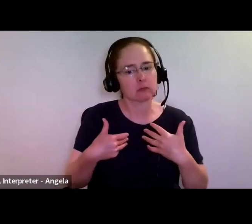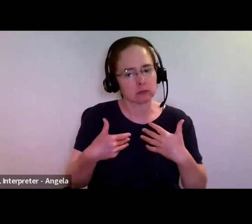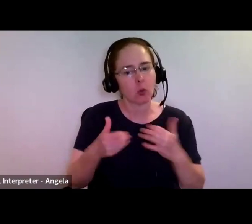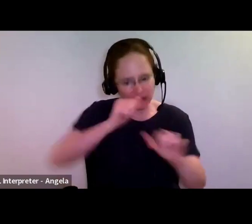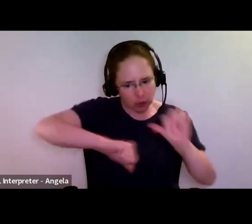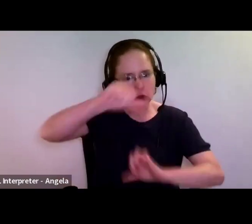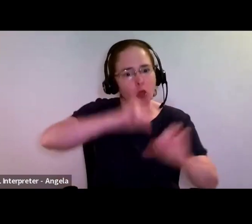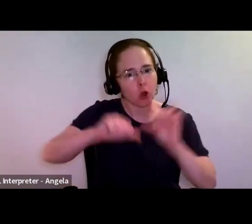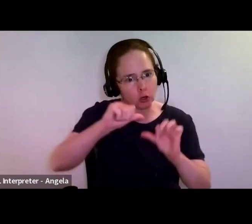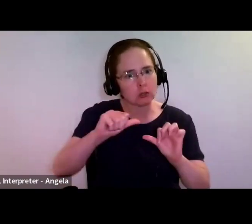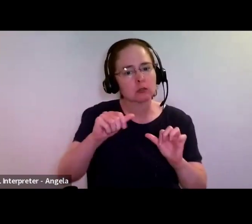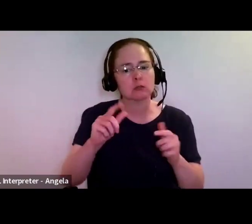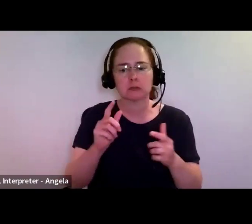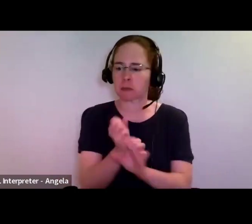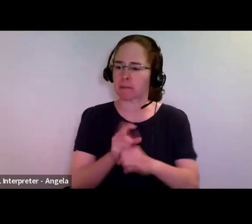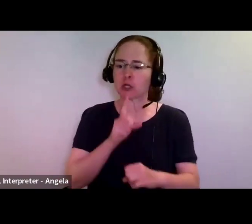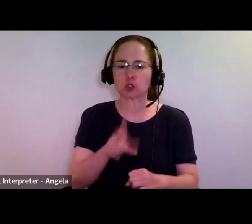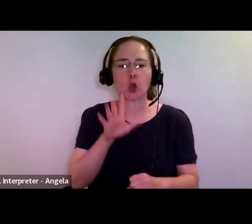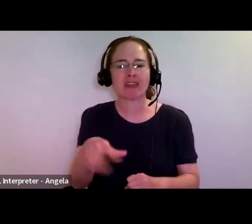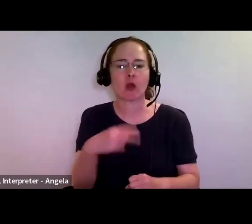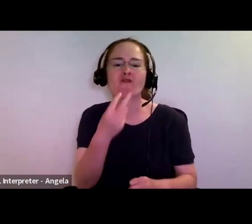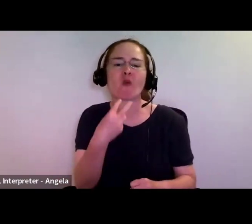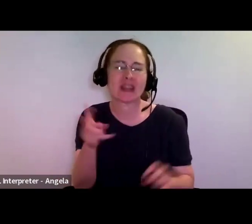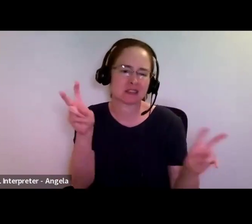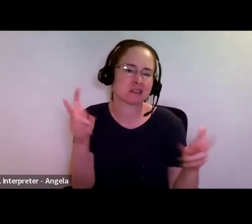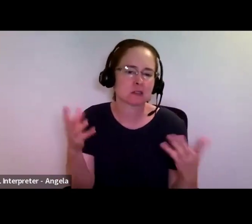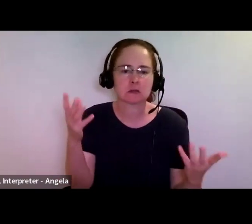have their voices heard and their perspectives included